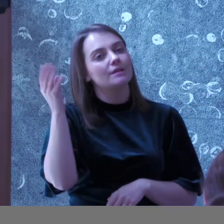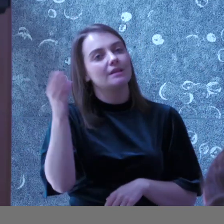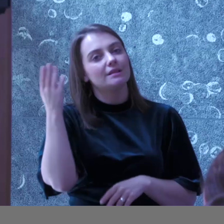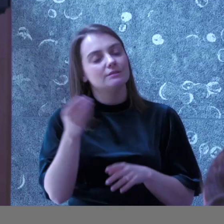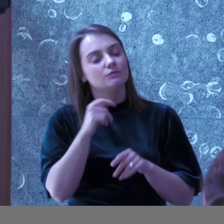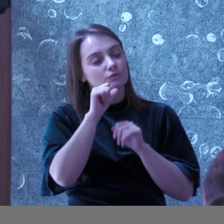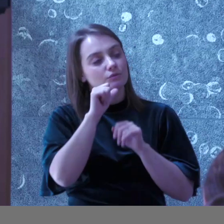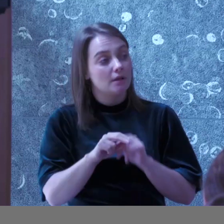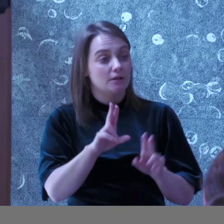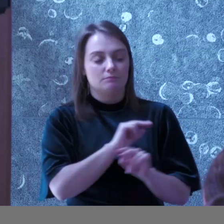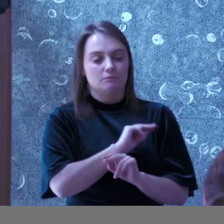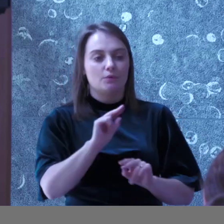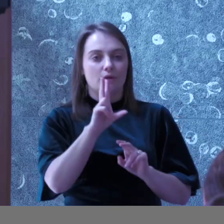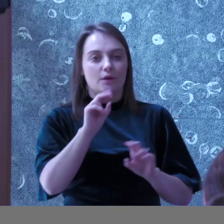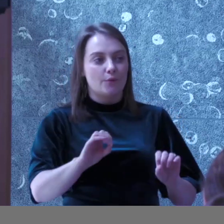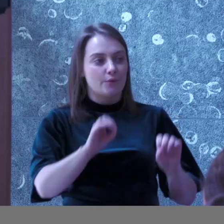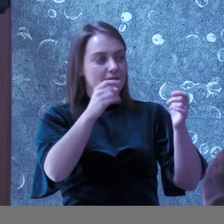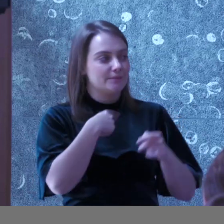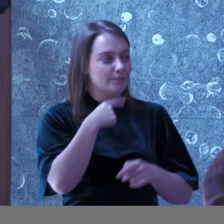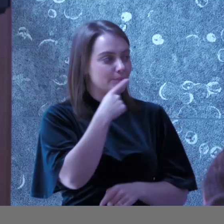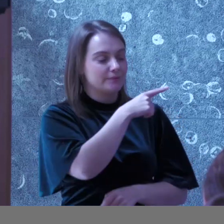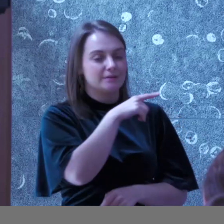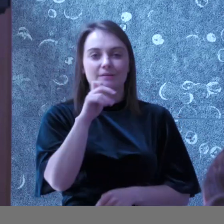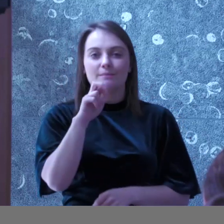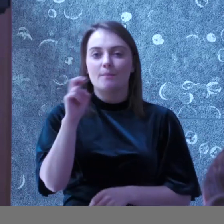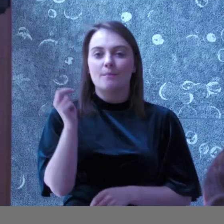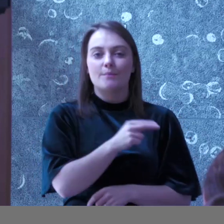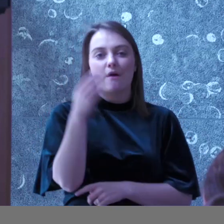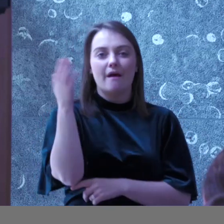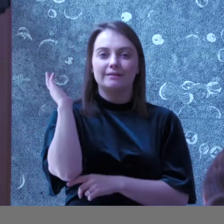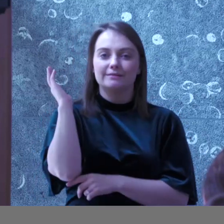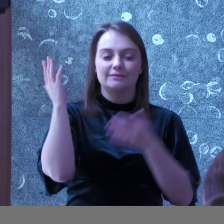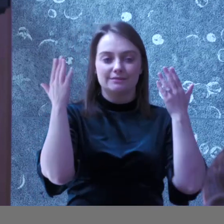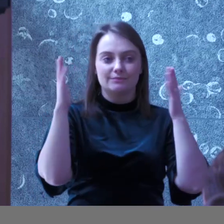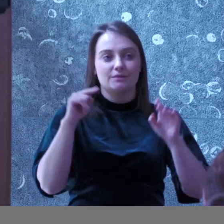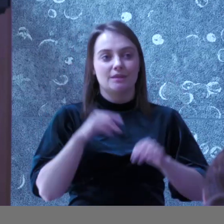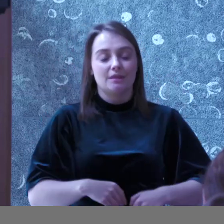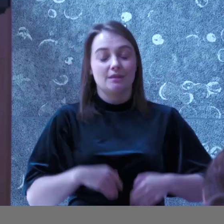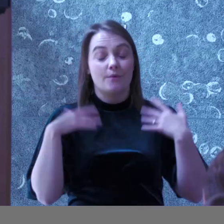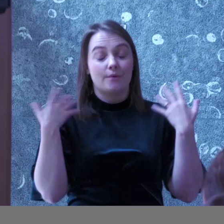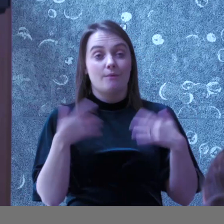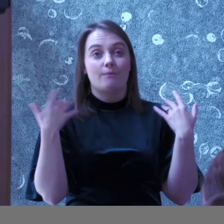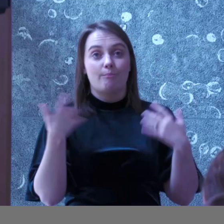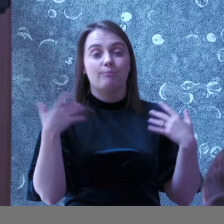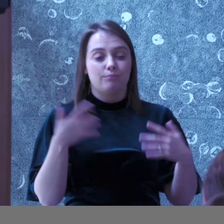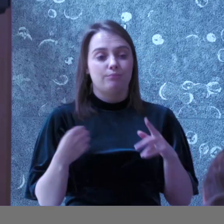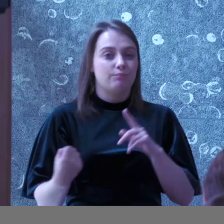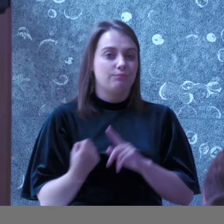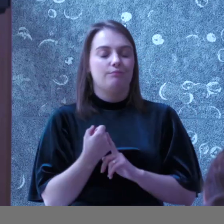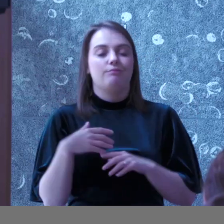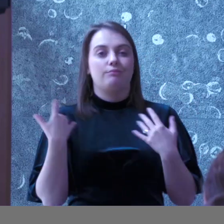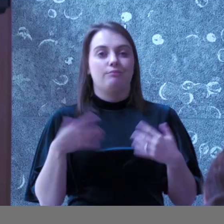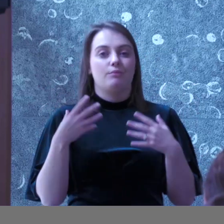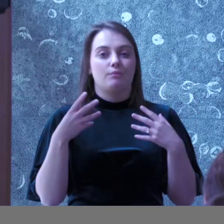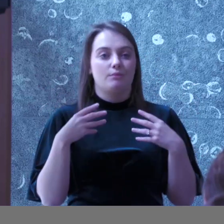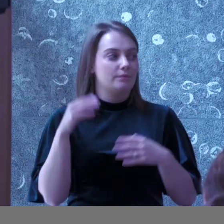anybody else. Brian's demonstration this morning was the most insightful presentation that I have